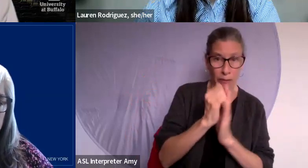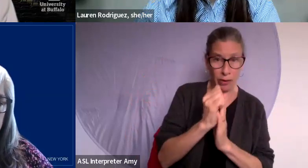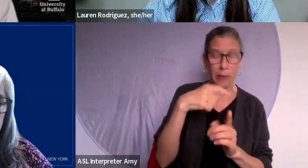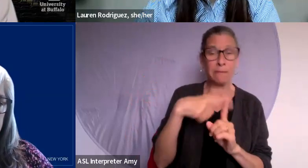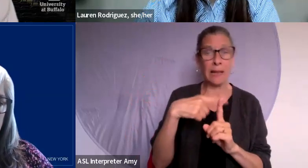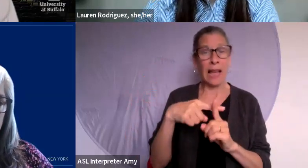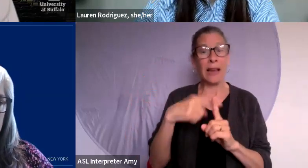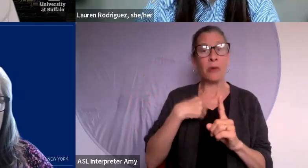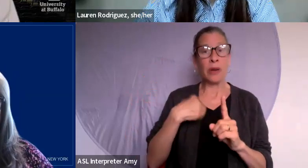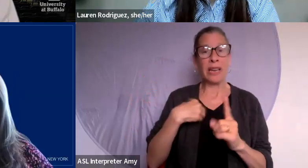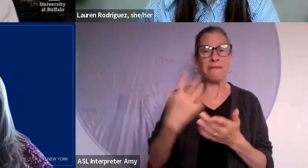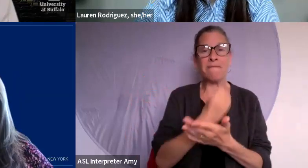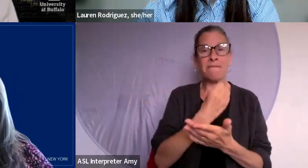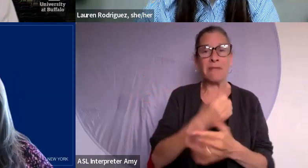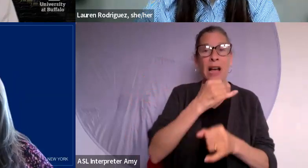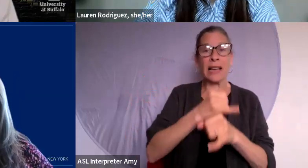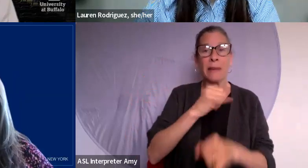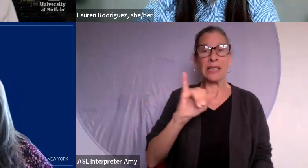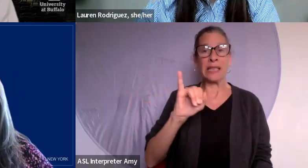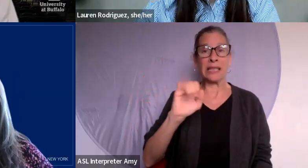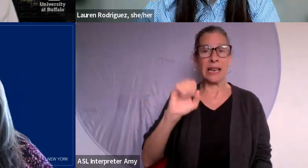leveraged a campus iaitu Accessibility Officer to be part